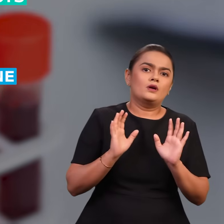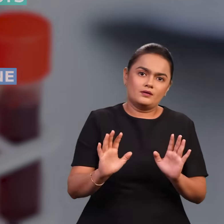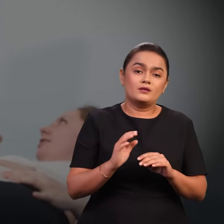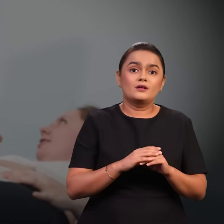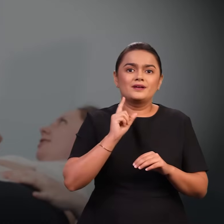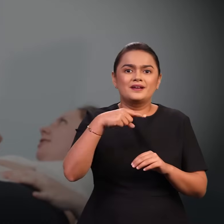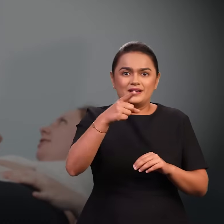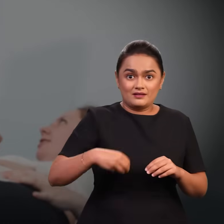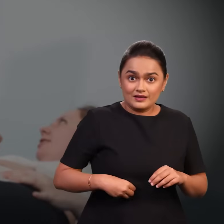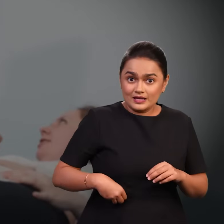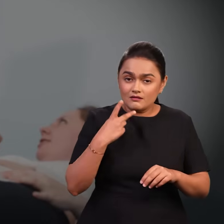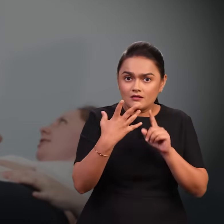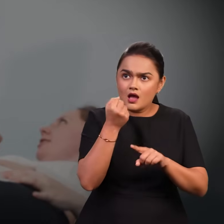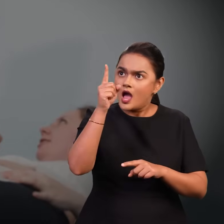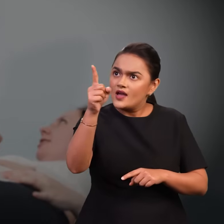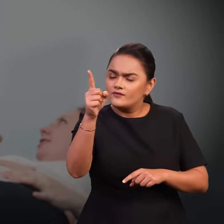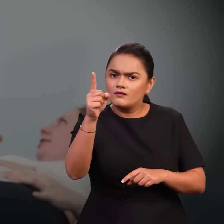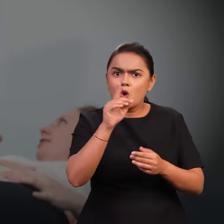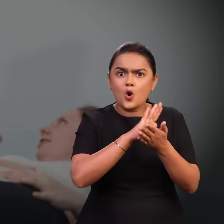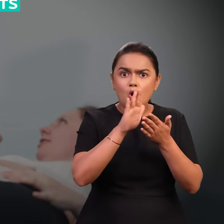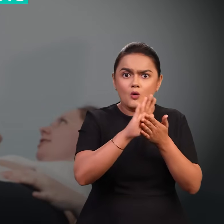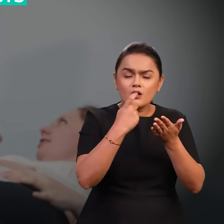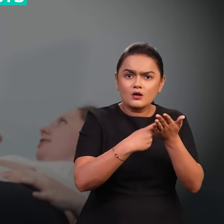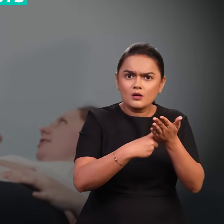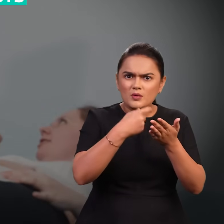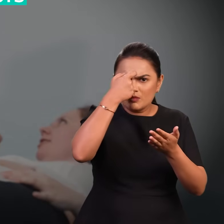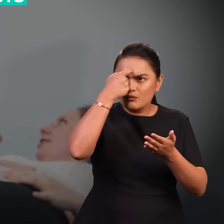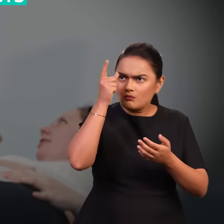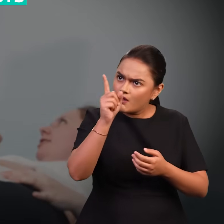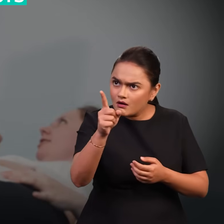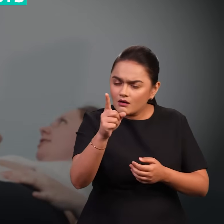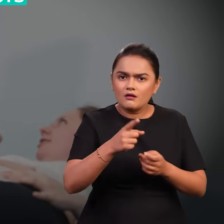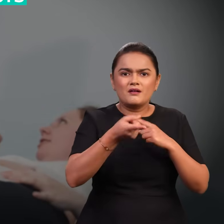If sonographical findings exists, hormonal reports are off,